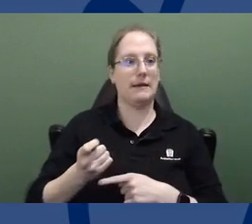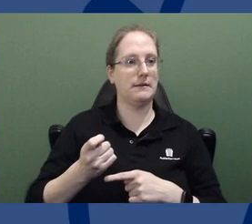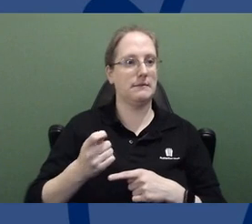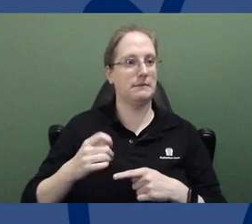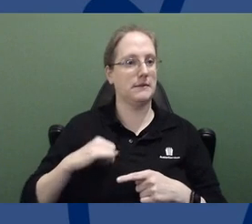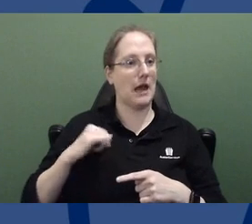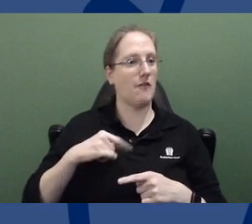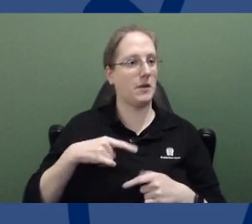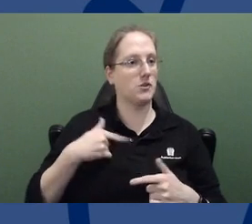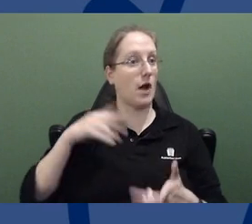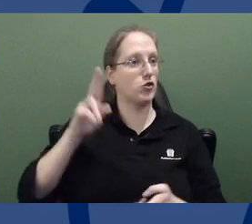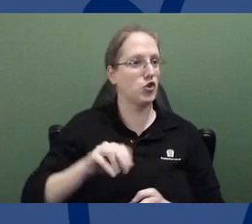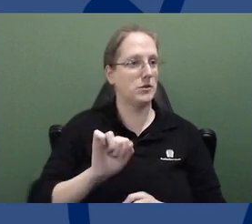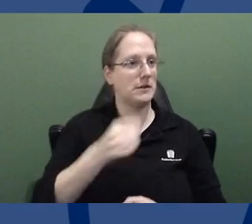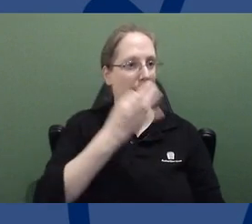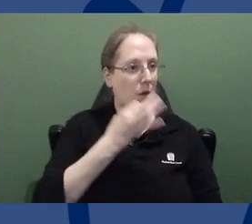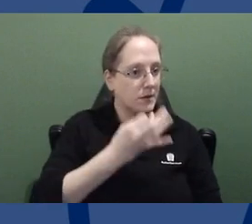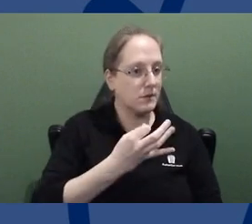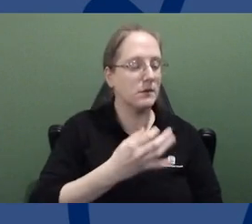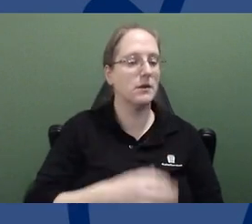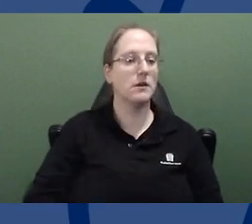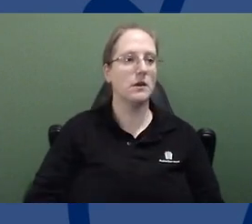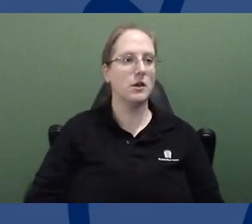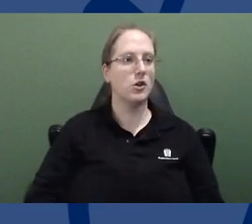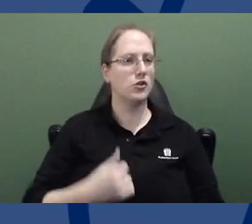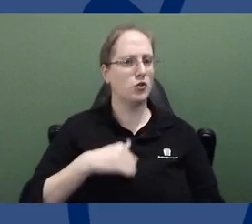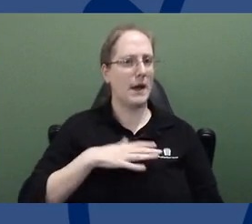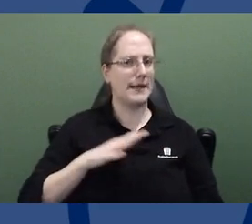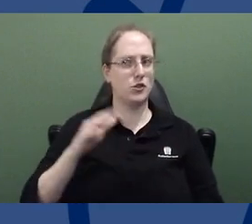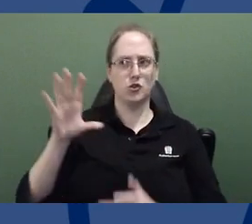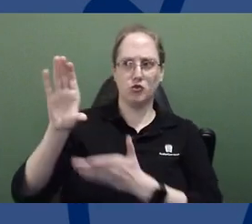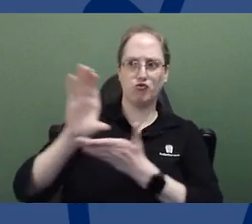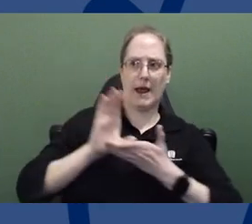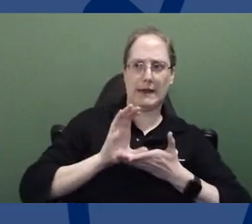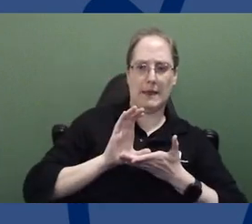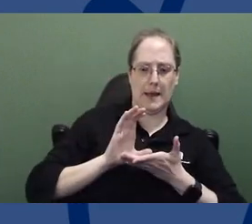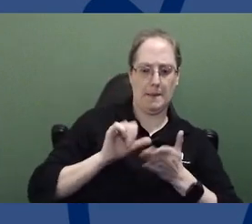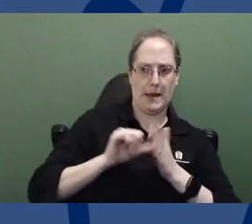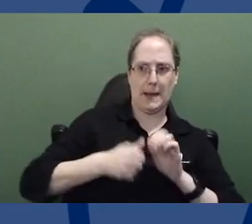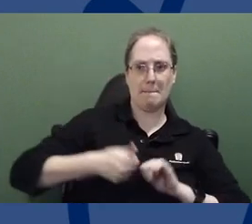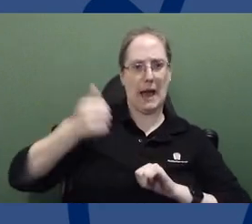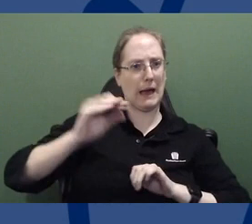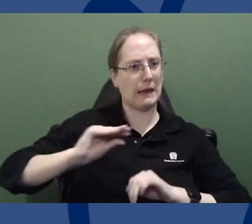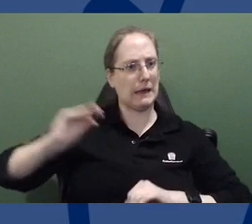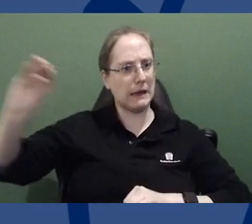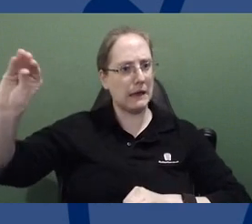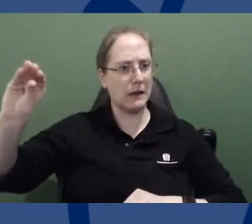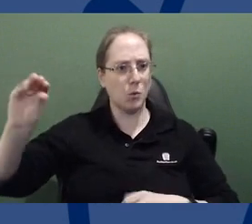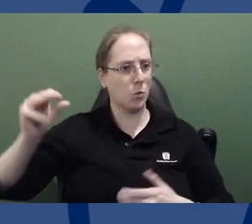as a business to refund the excess grant moneys? And I think ‑ ‑ ‑ So ‑ ‑ ‑